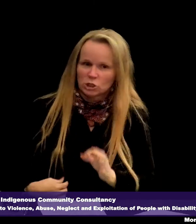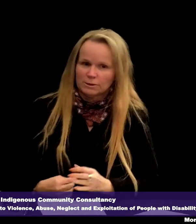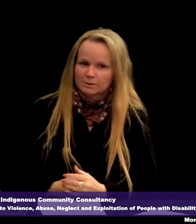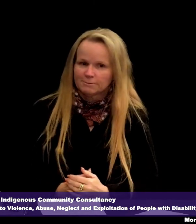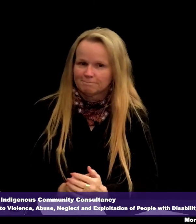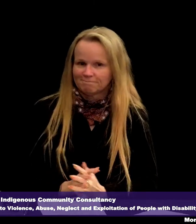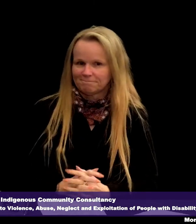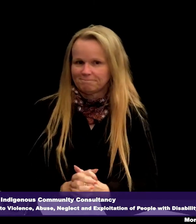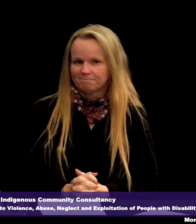And, unfortunately, that's not the case.